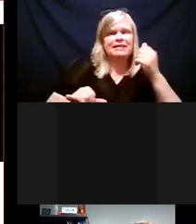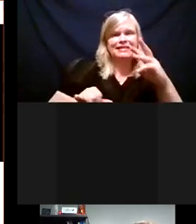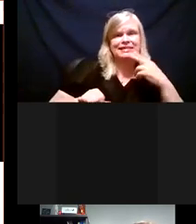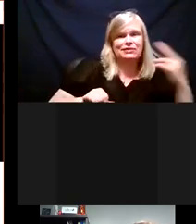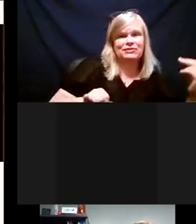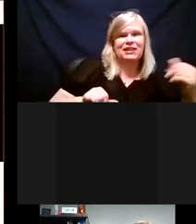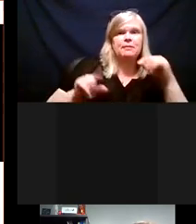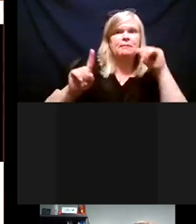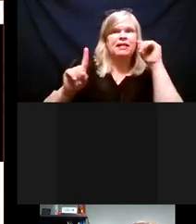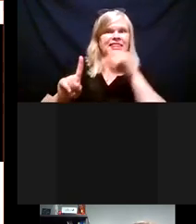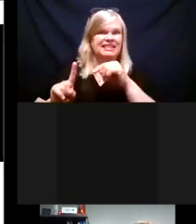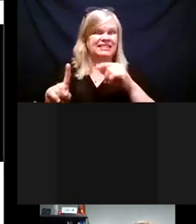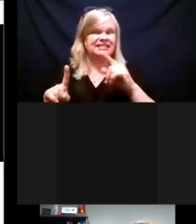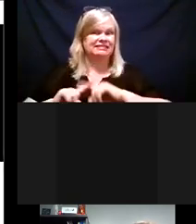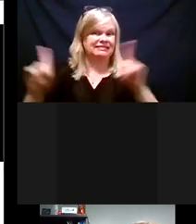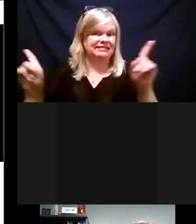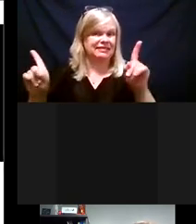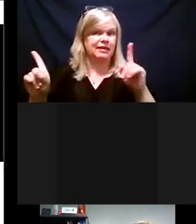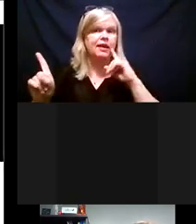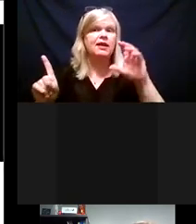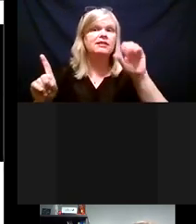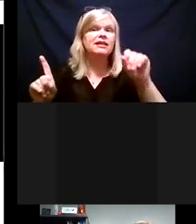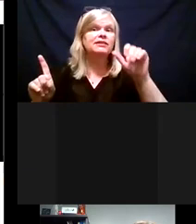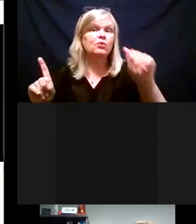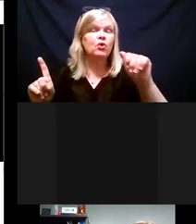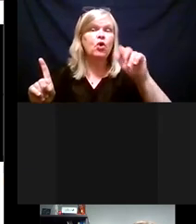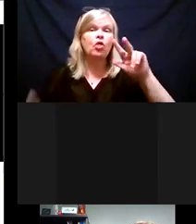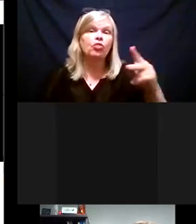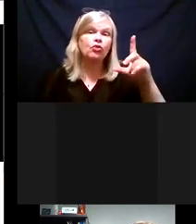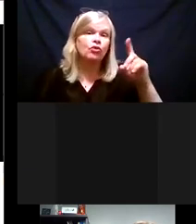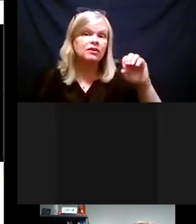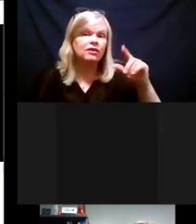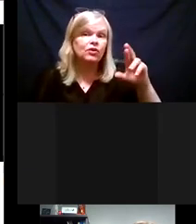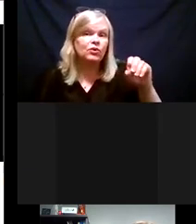BECAUSE THE SEX ABUSE IN THE 3RD DEGREE STATUTE INCLUDES THE 14